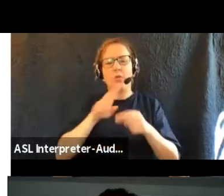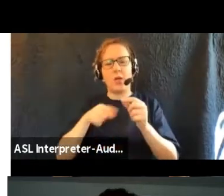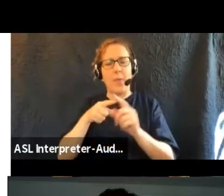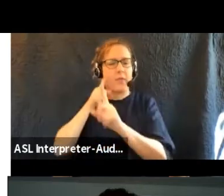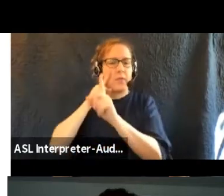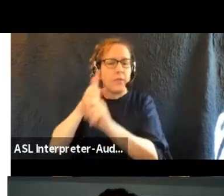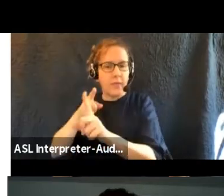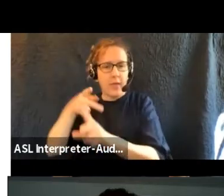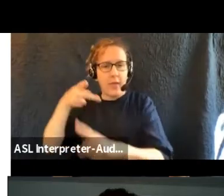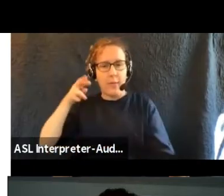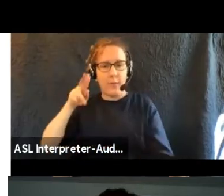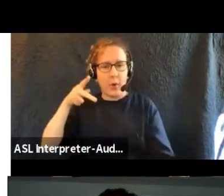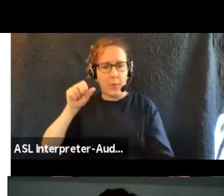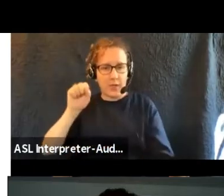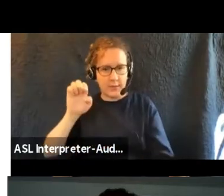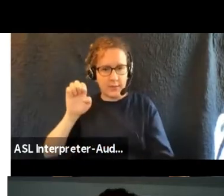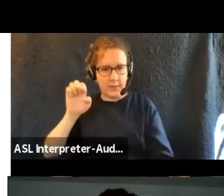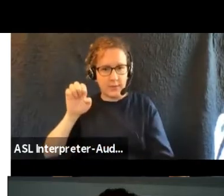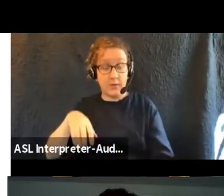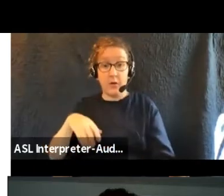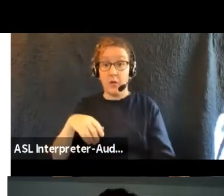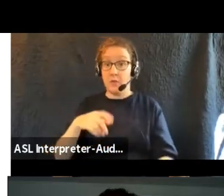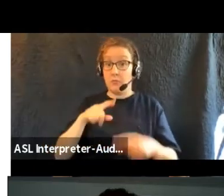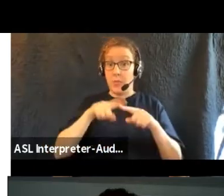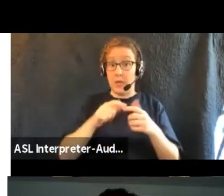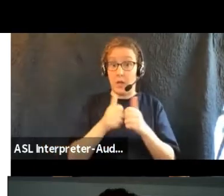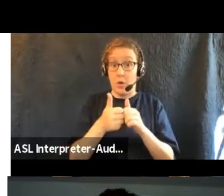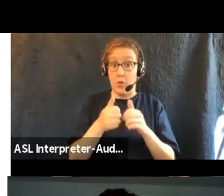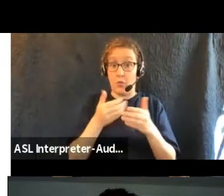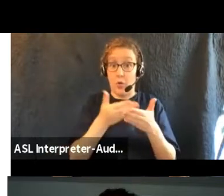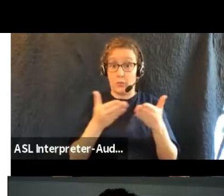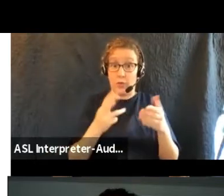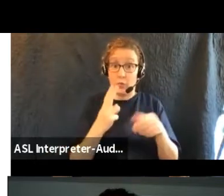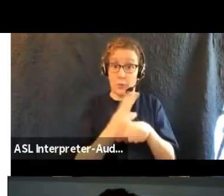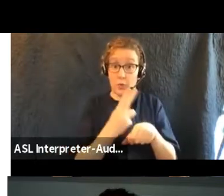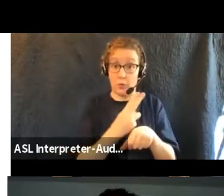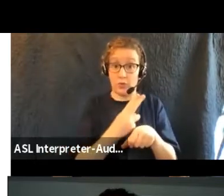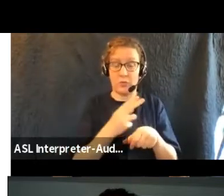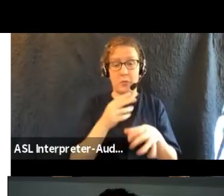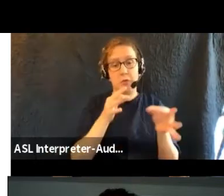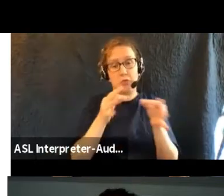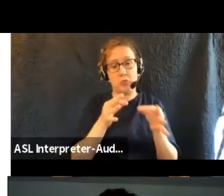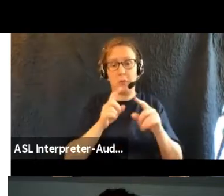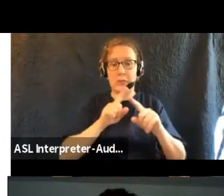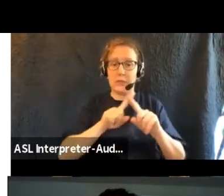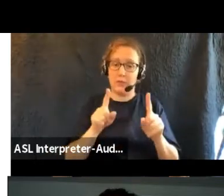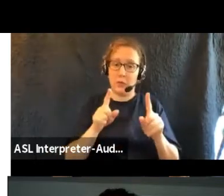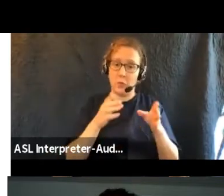There might be depending on how an object is being used you may describe it differently in different contexts.